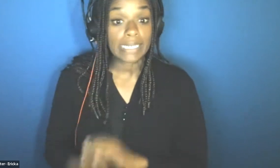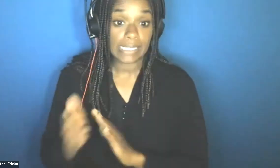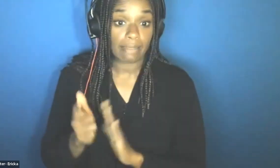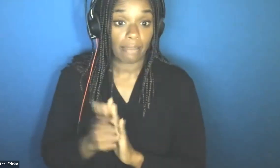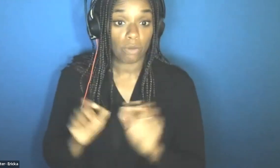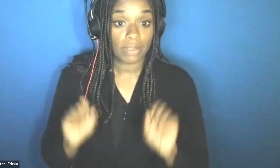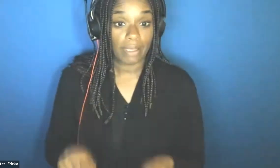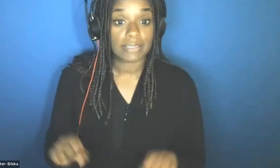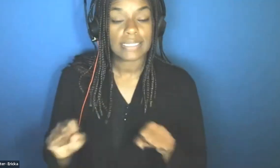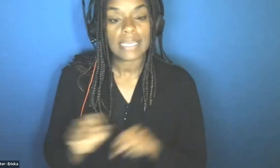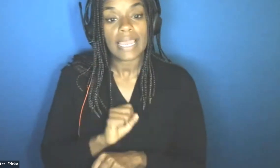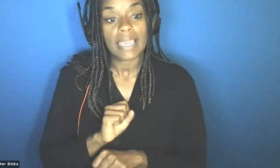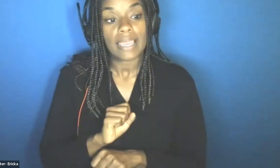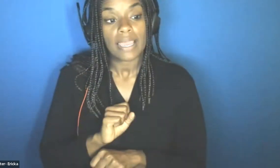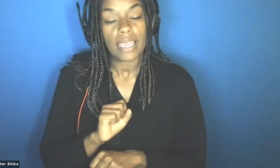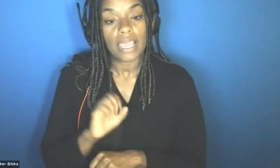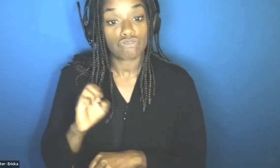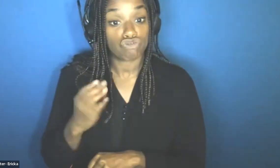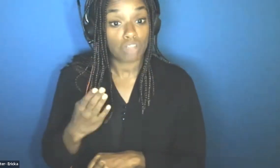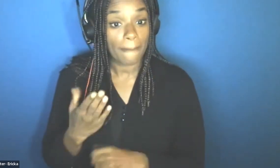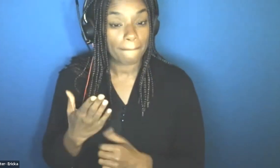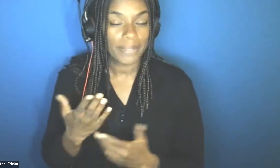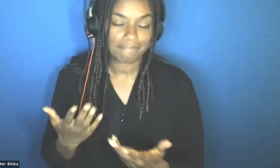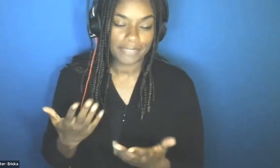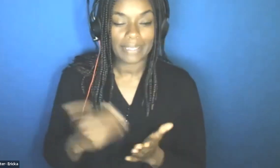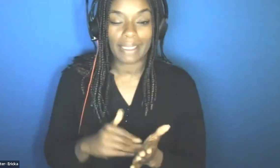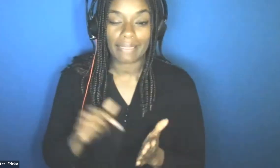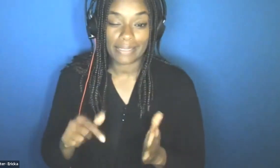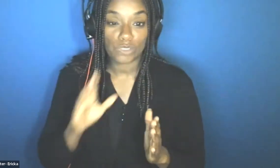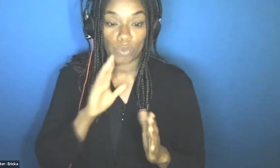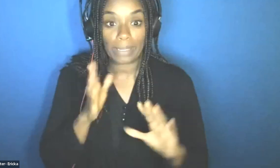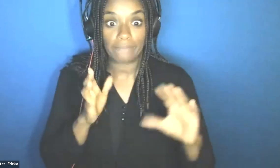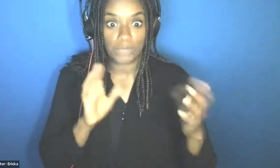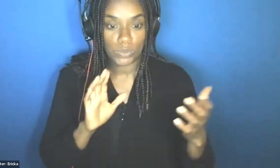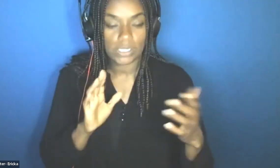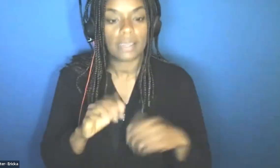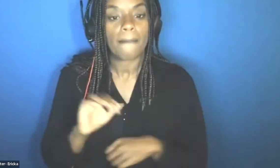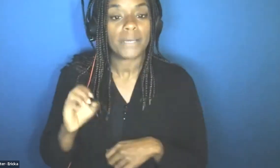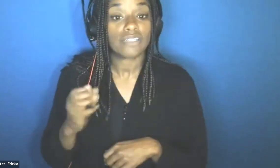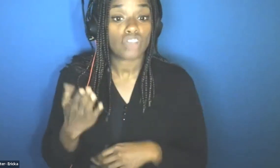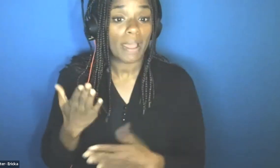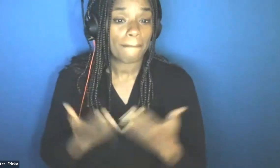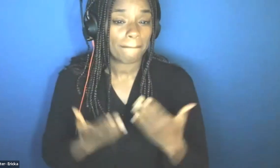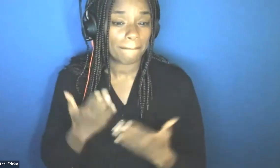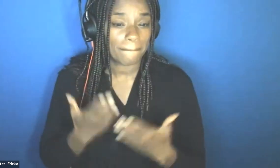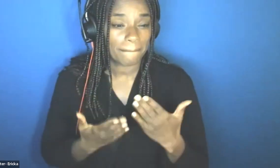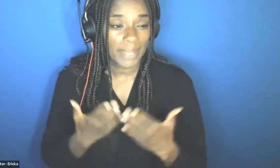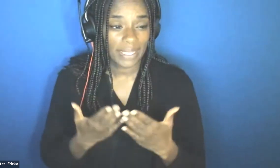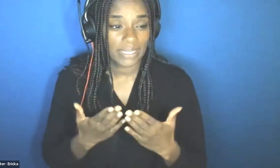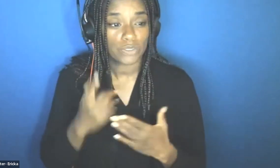Now, what about medical marijuana and state law? Medical marijuana is legal under state law.